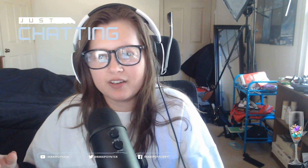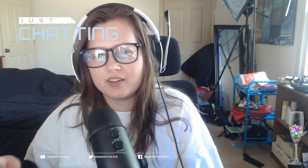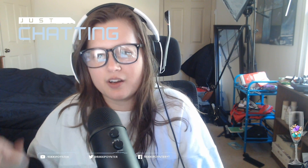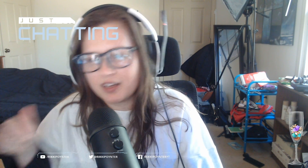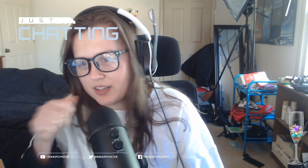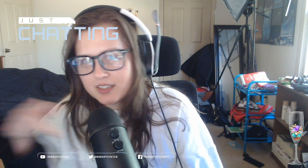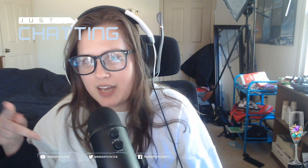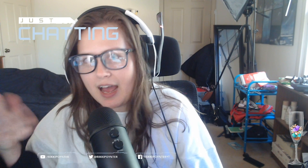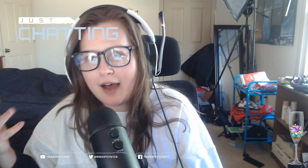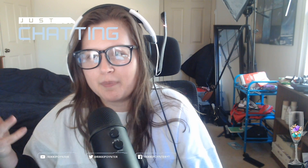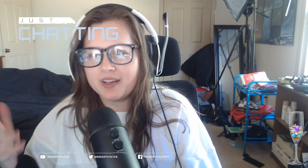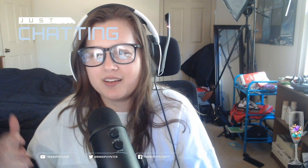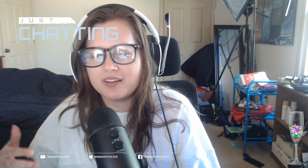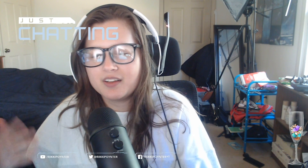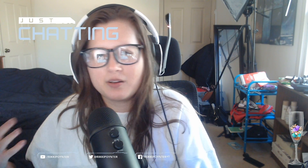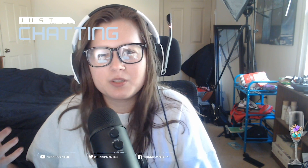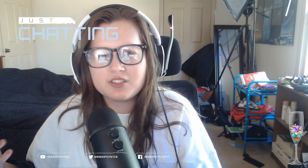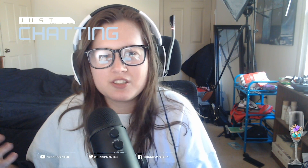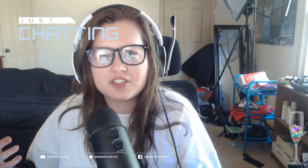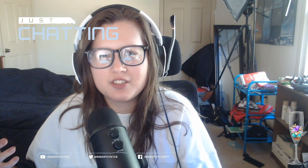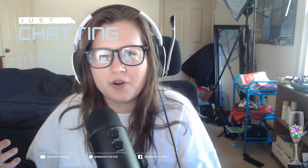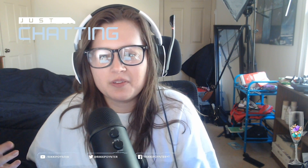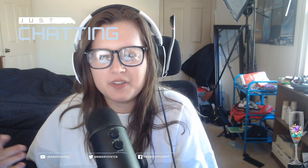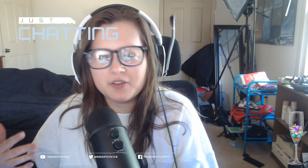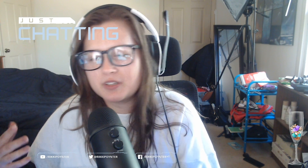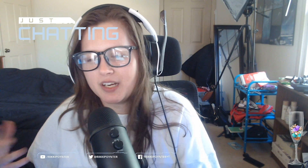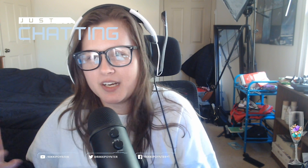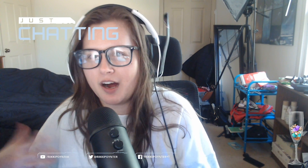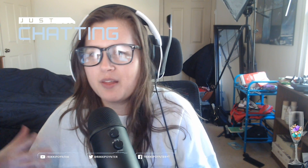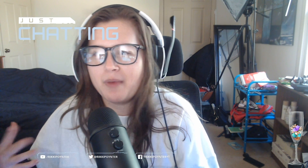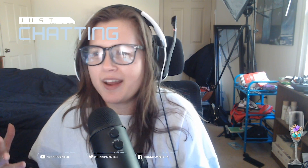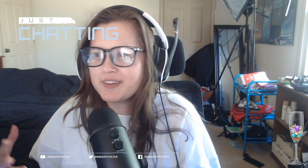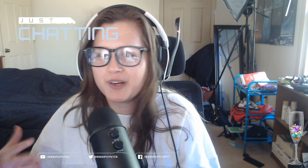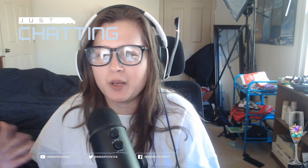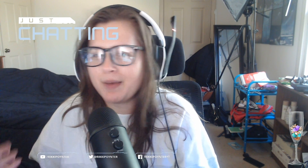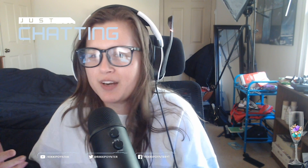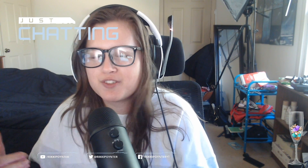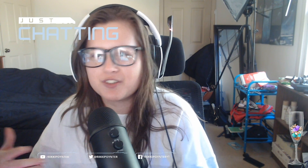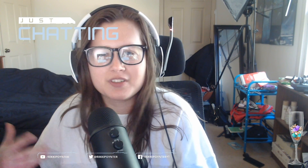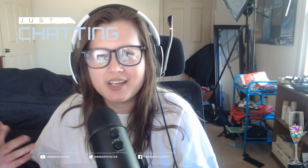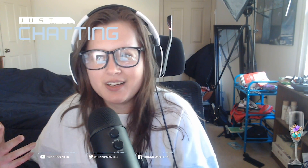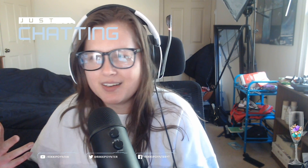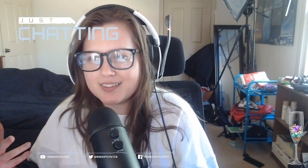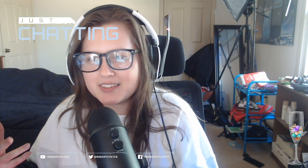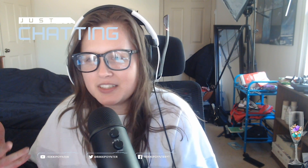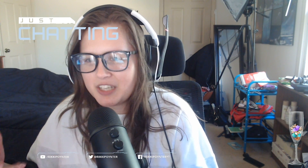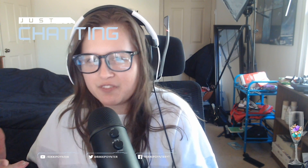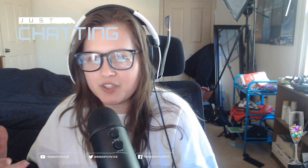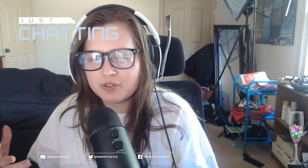And, you know, I was like "It's in the app." And they were still just so confused. Then he got the manager and the manager is confused,